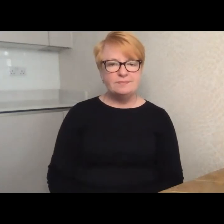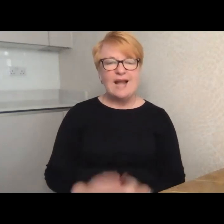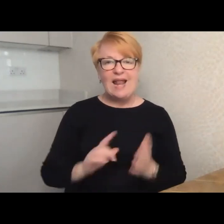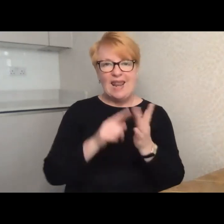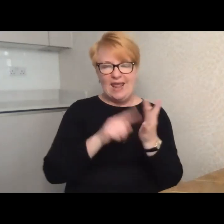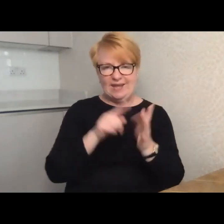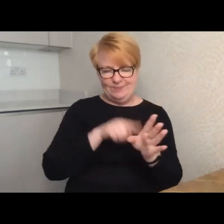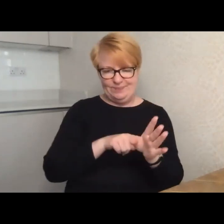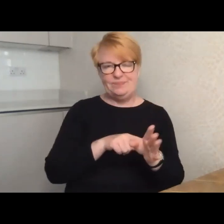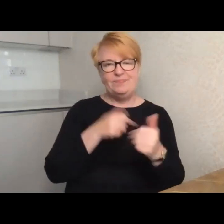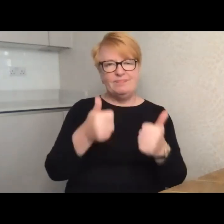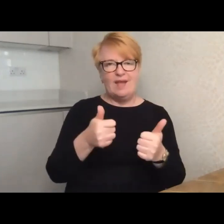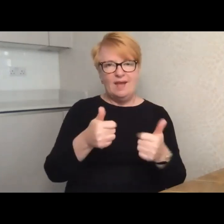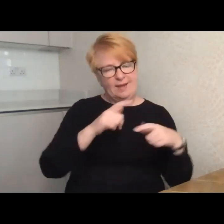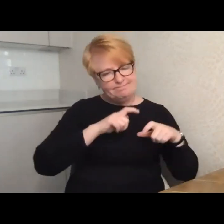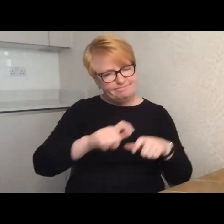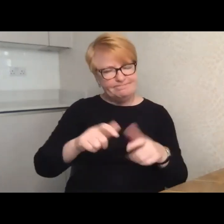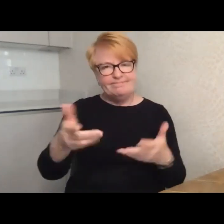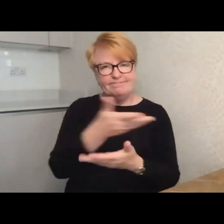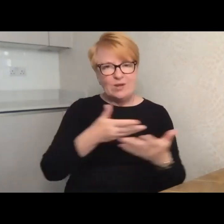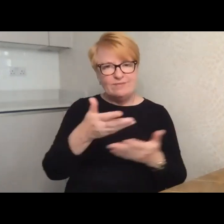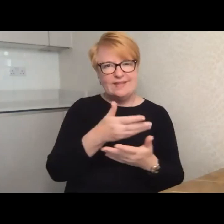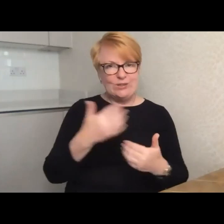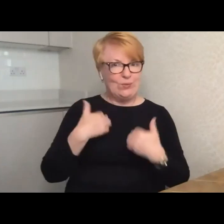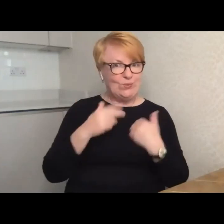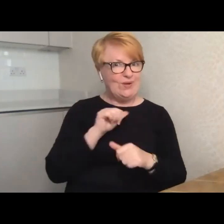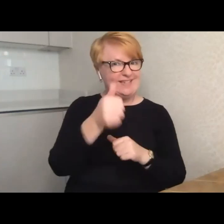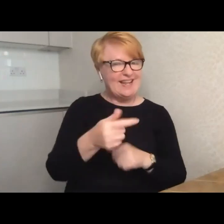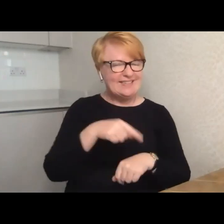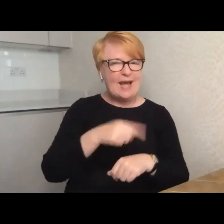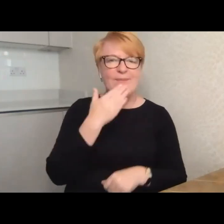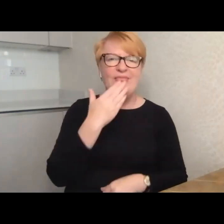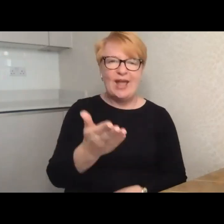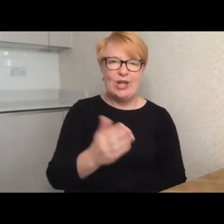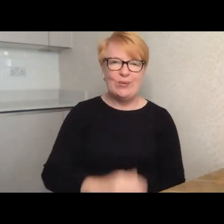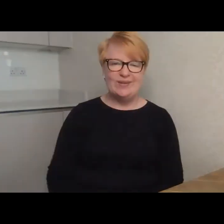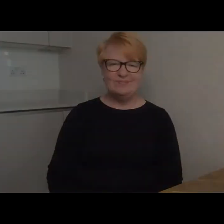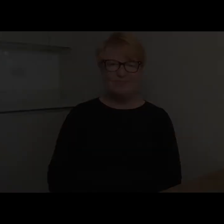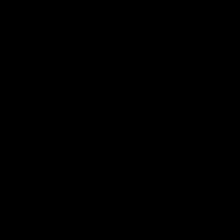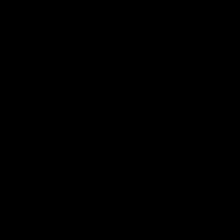looking forward to seeing you all at the next one. Thank you so much.